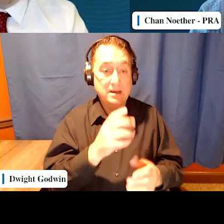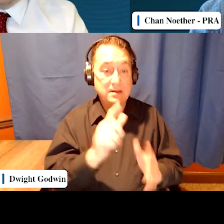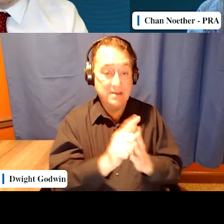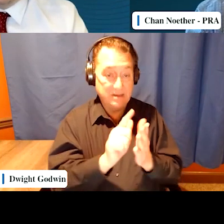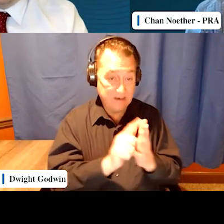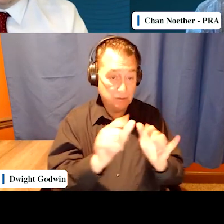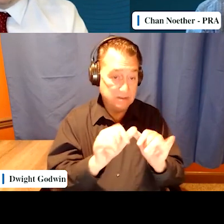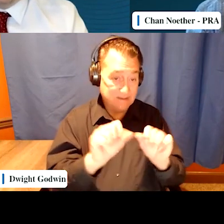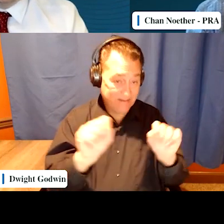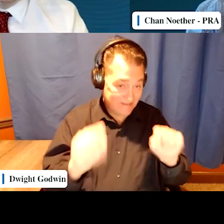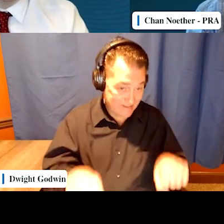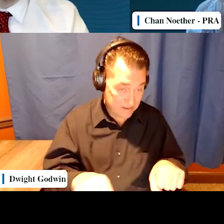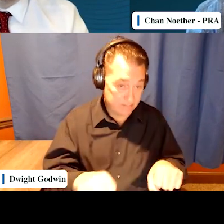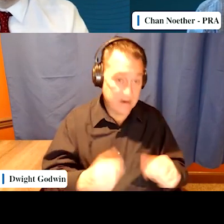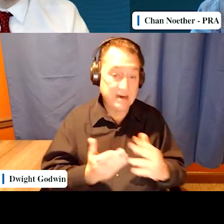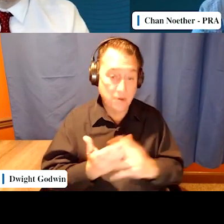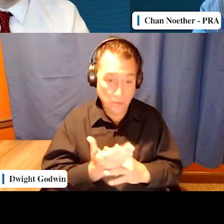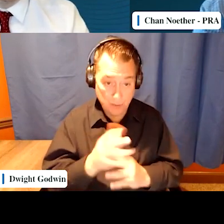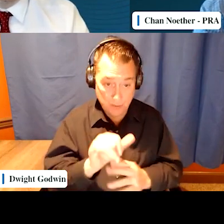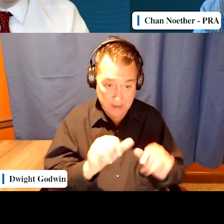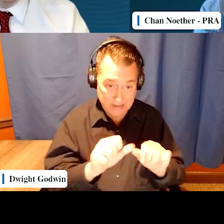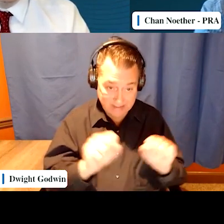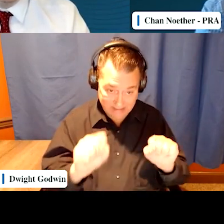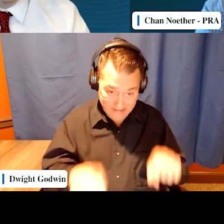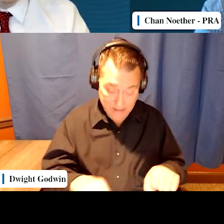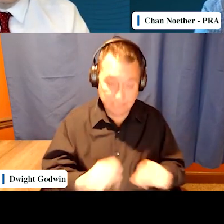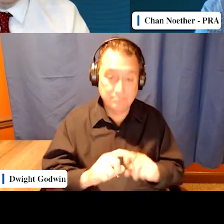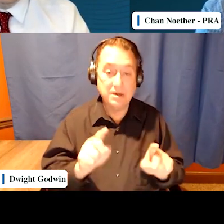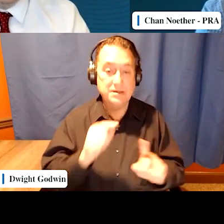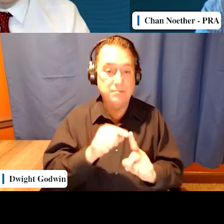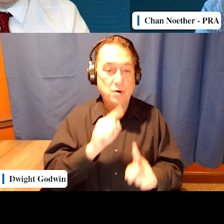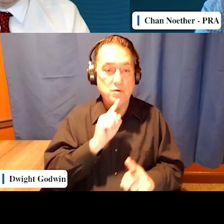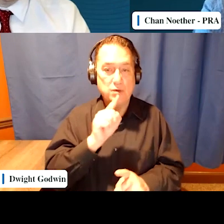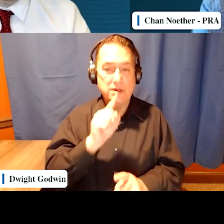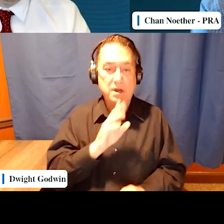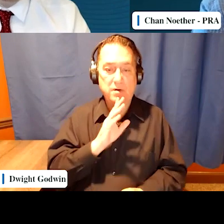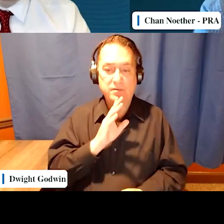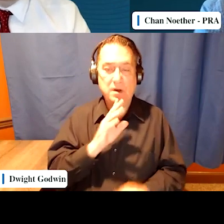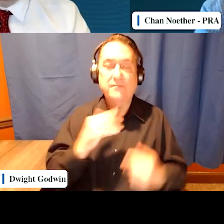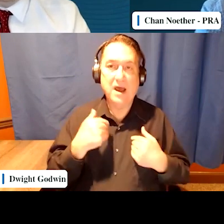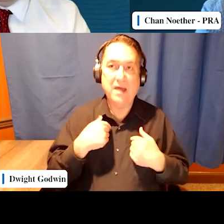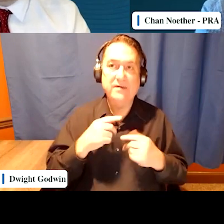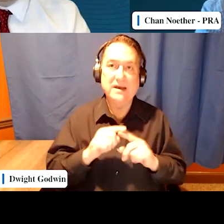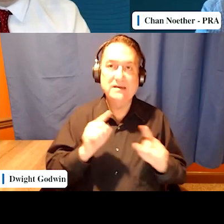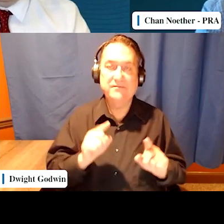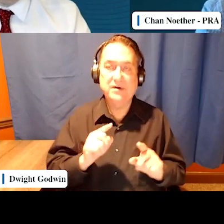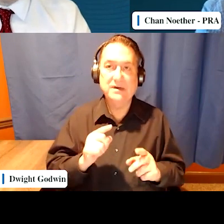and progress through their criminal legal system. But the point of really talking, or of having different intercepts and talking about